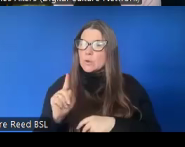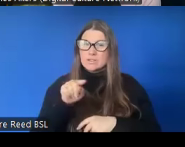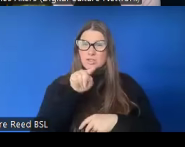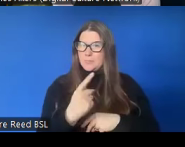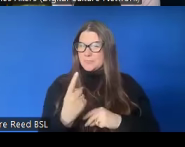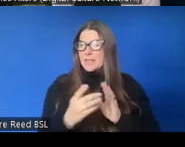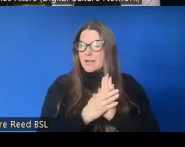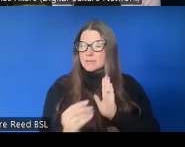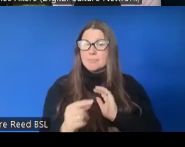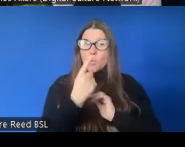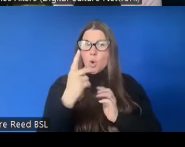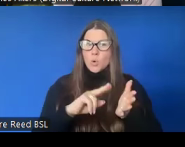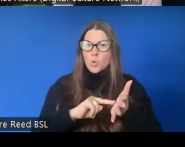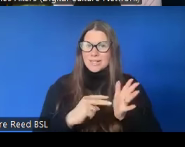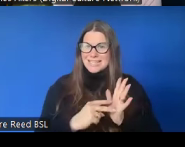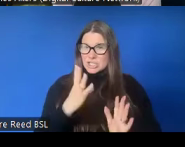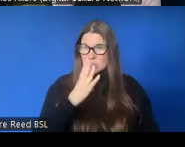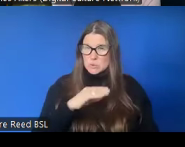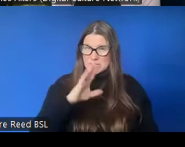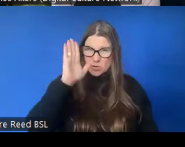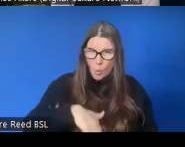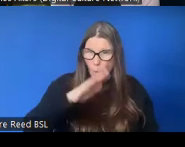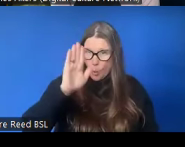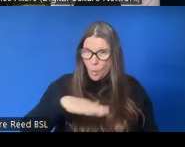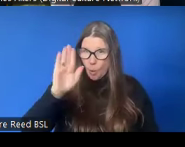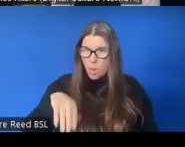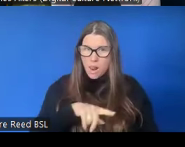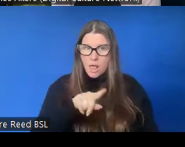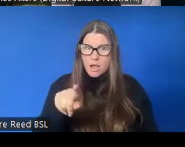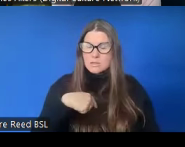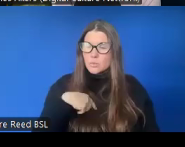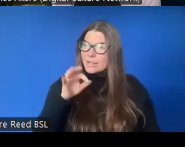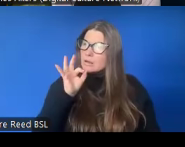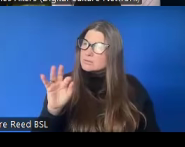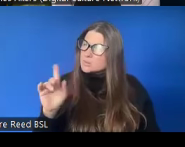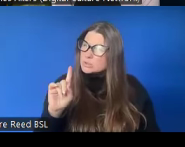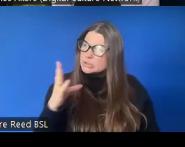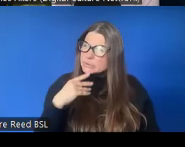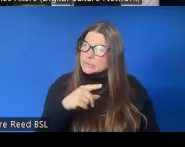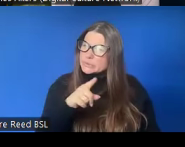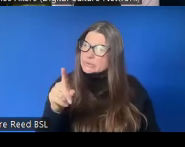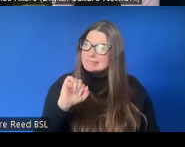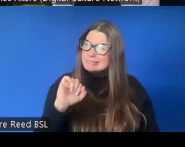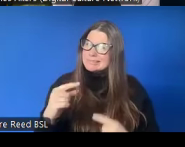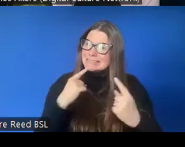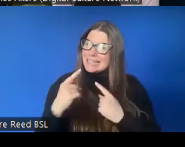This is one organization, and we just sat down and went, what is it? Where's the data go? What systems do you use?